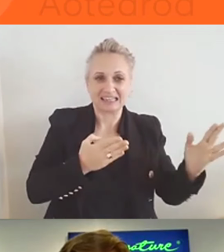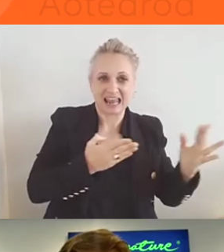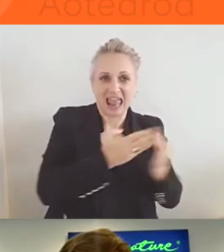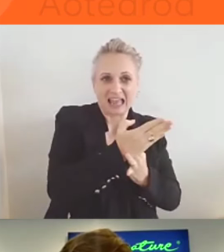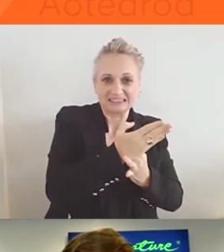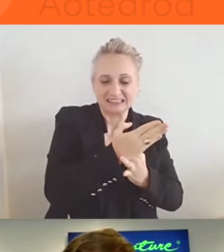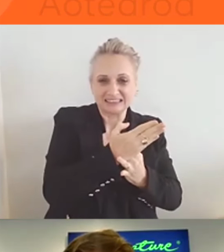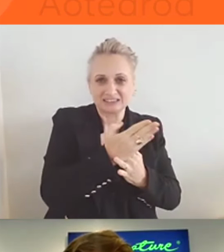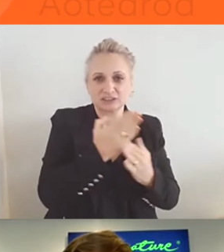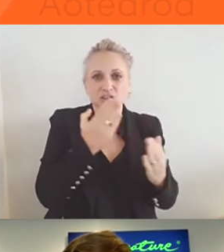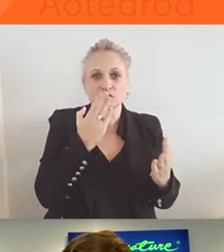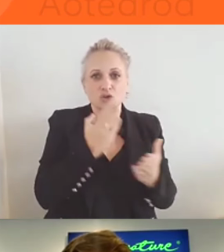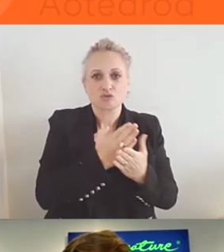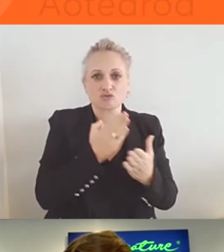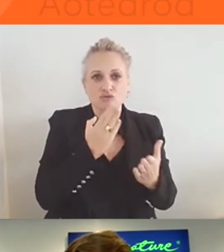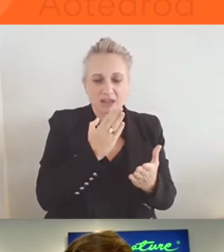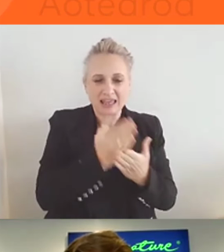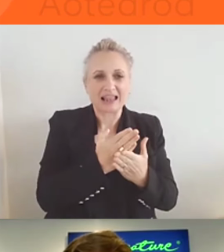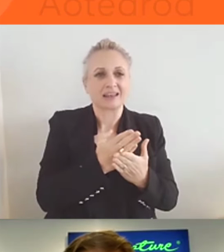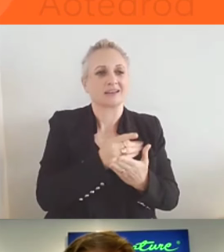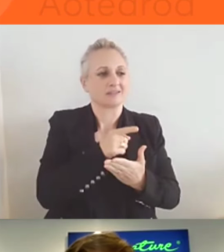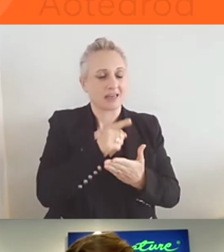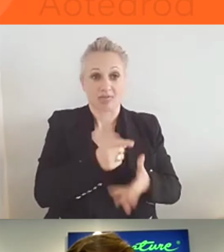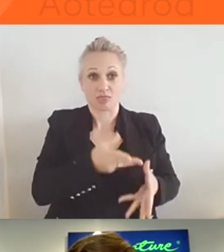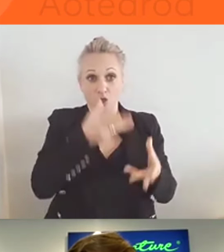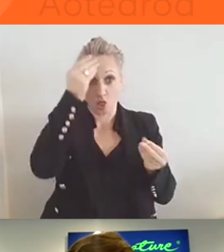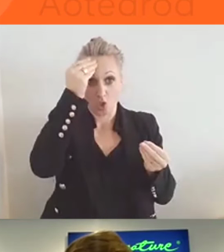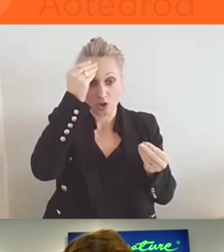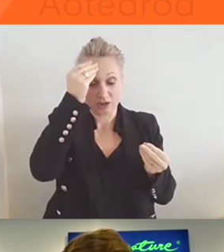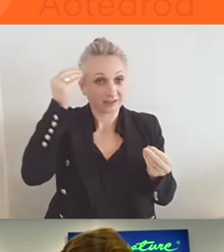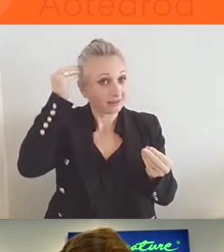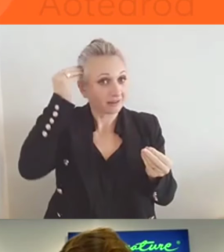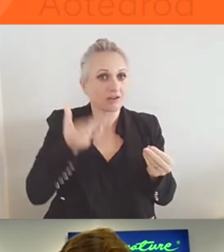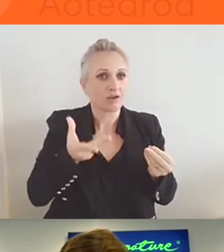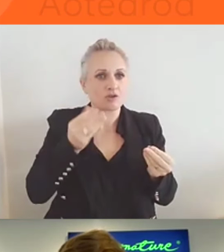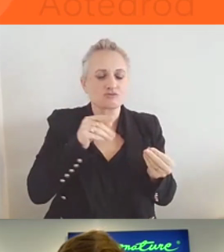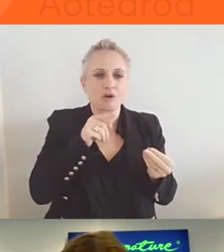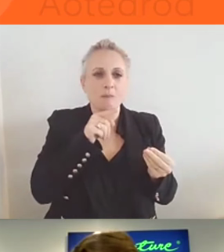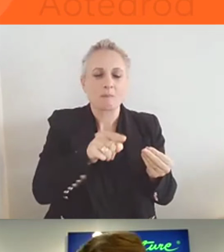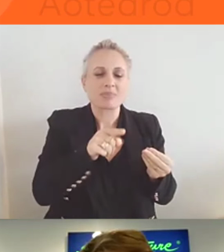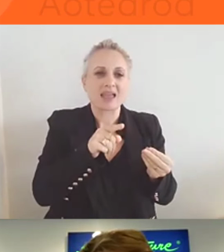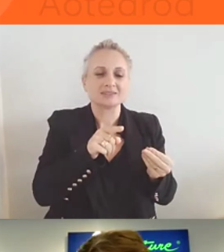leverage those learnings from the social housing sector into private